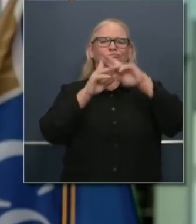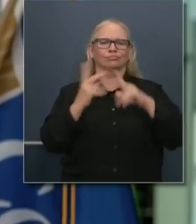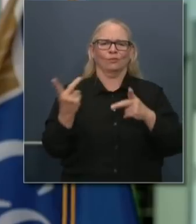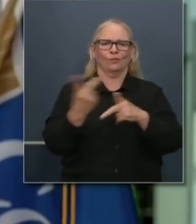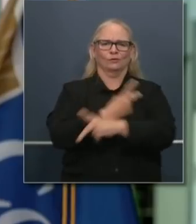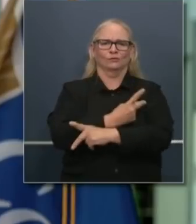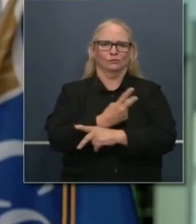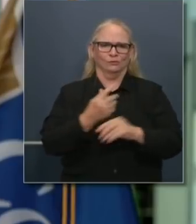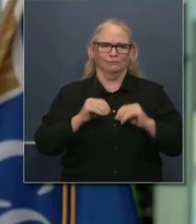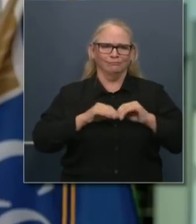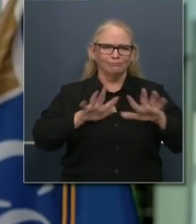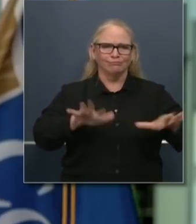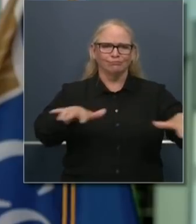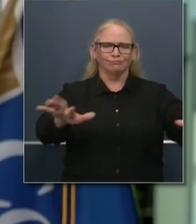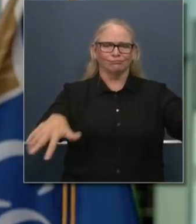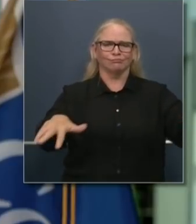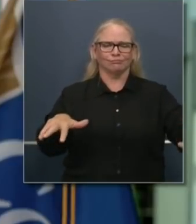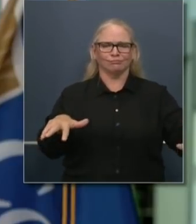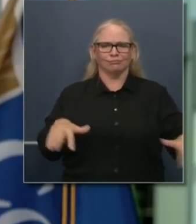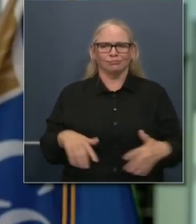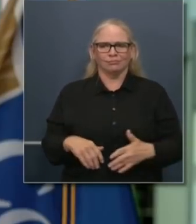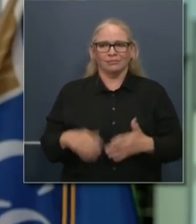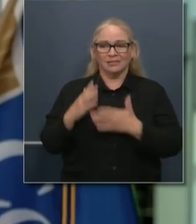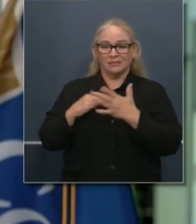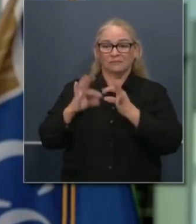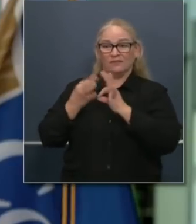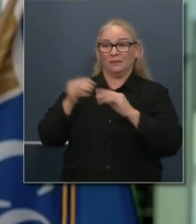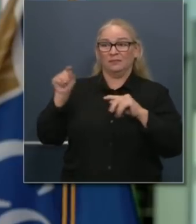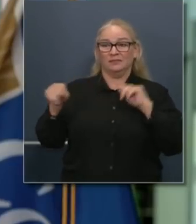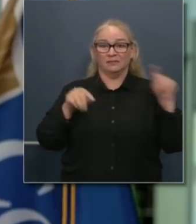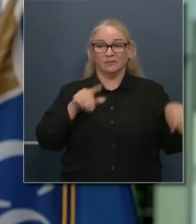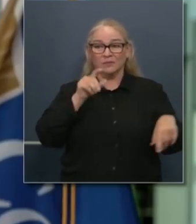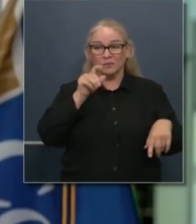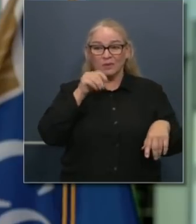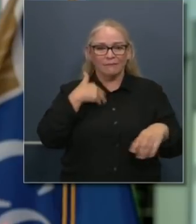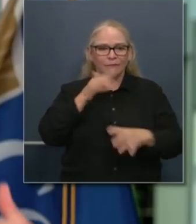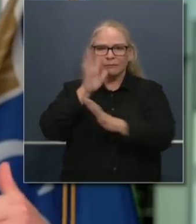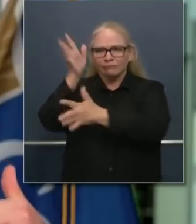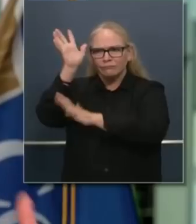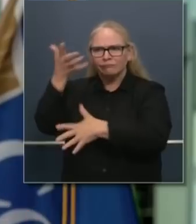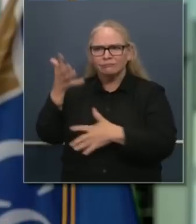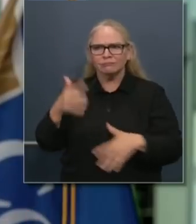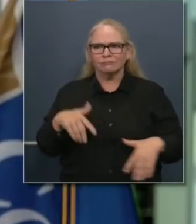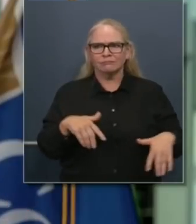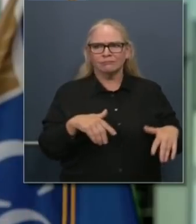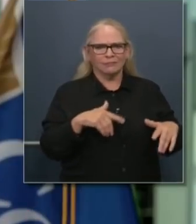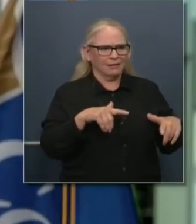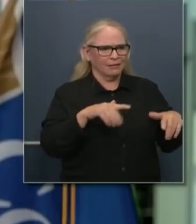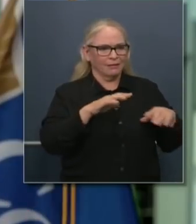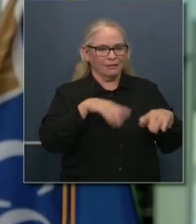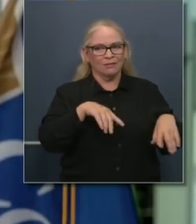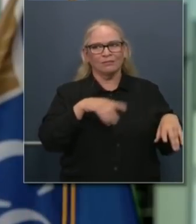OURSELVES IN A POSITION THAT'S MORE AND NOT LESS LIKELY IN THE